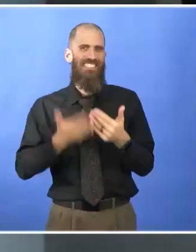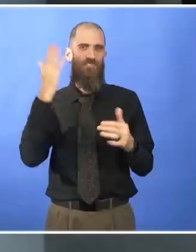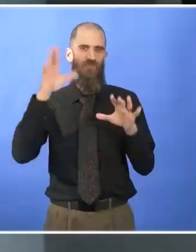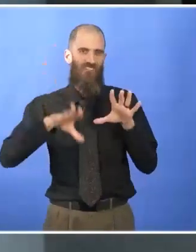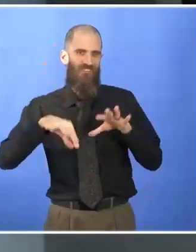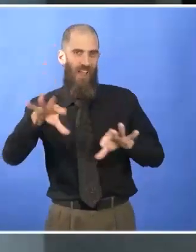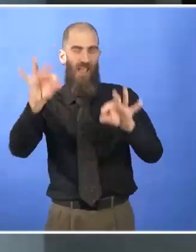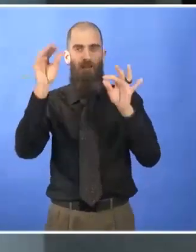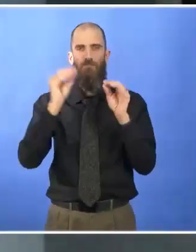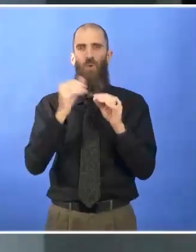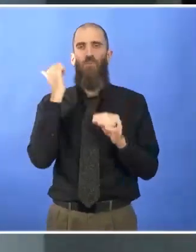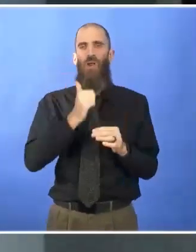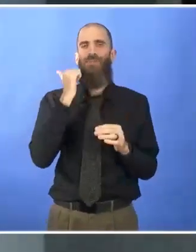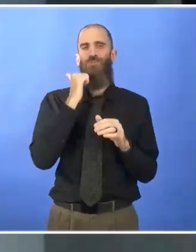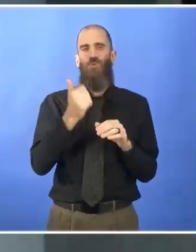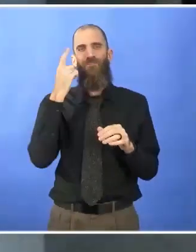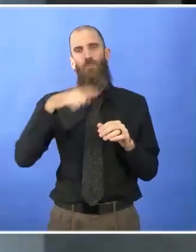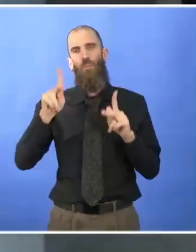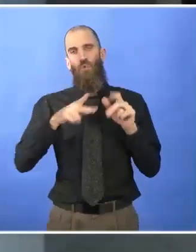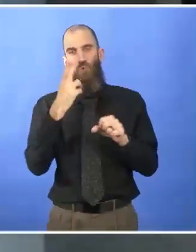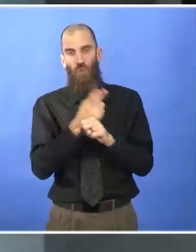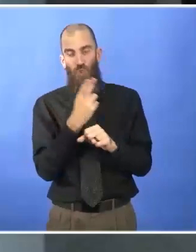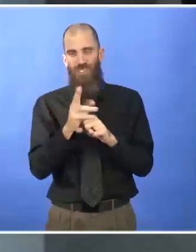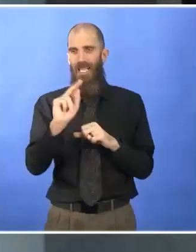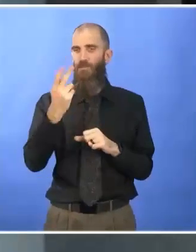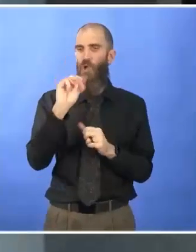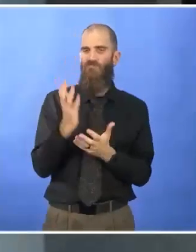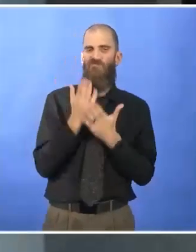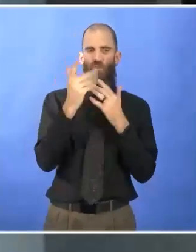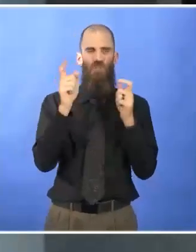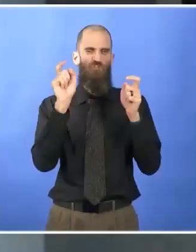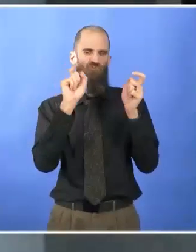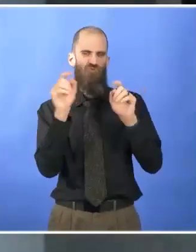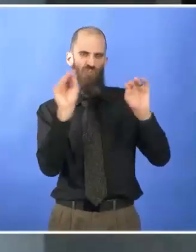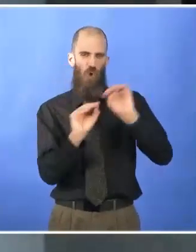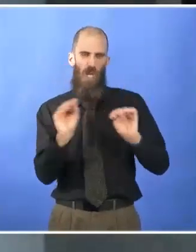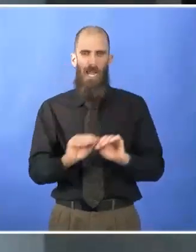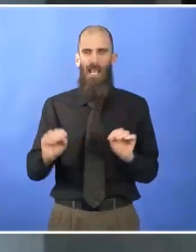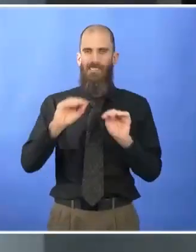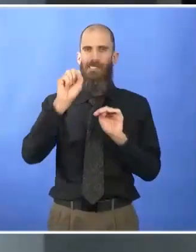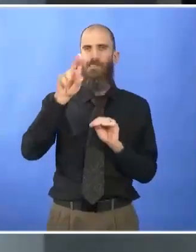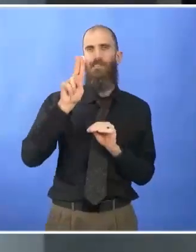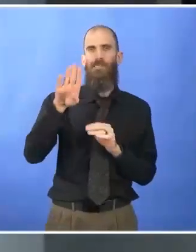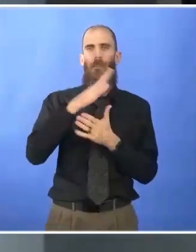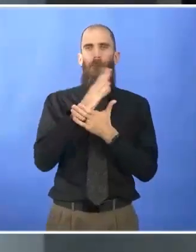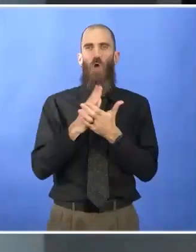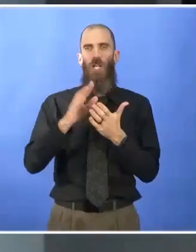USERS, THE NPRM PROPOSES TO REORGANIZE SUBPART E WHILE